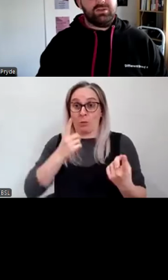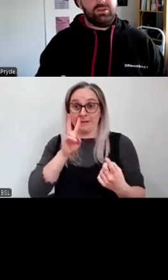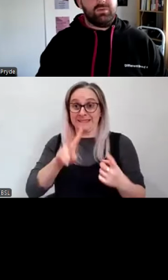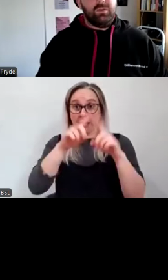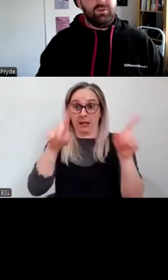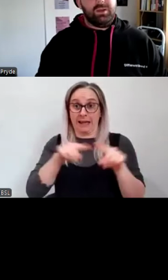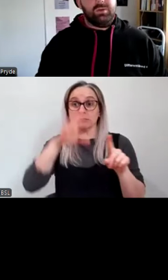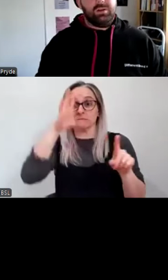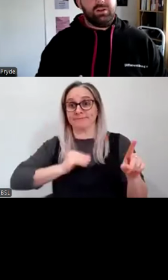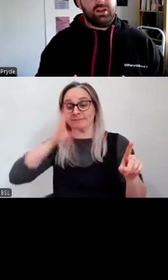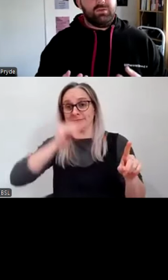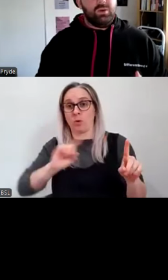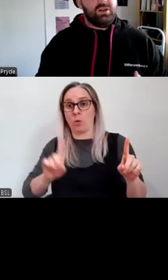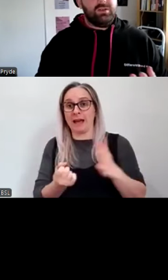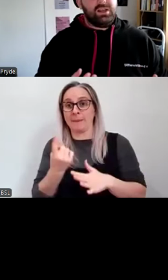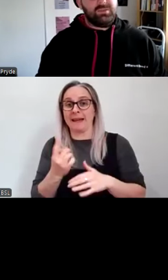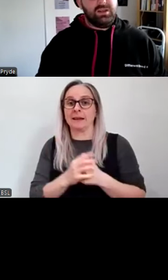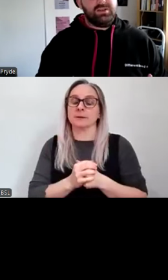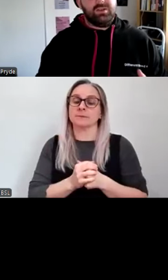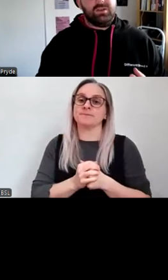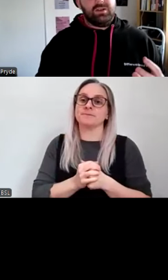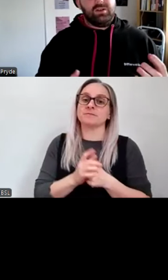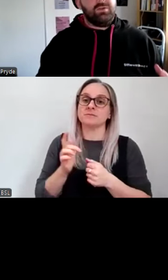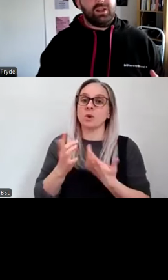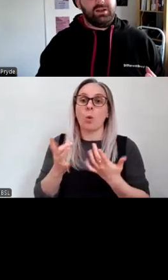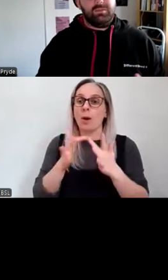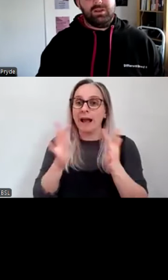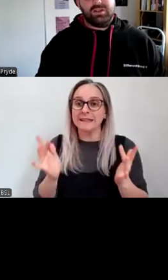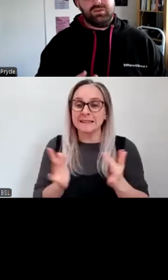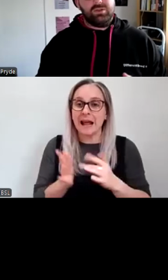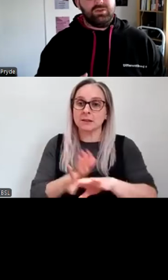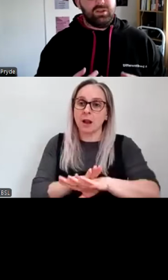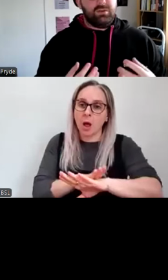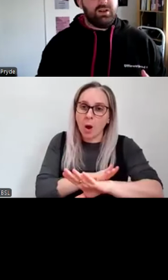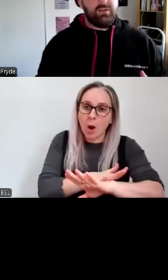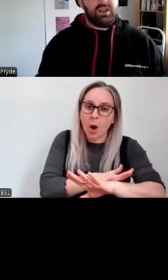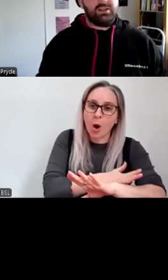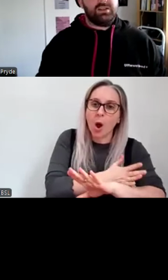It's also useful for when people are on low internet speeds or they're offline because that will show the alternative text